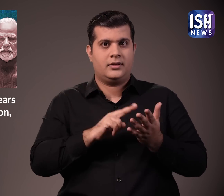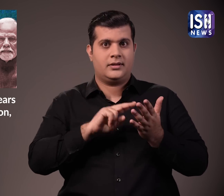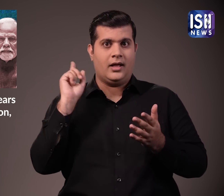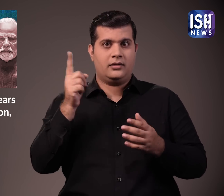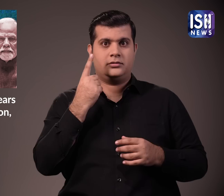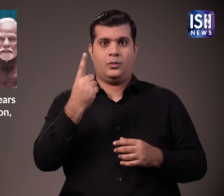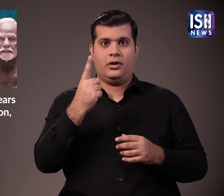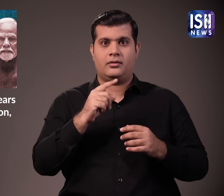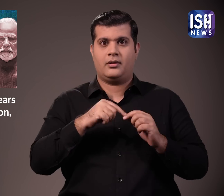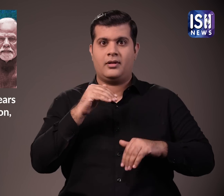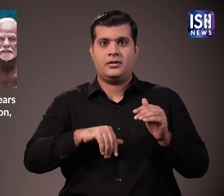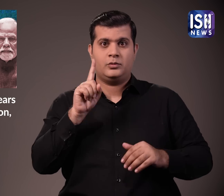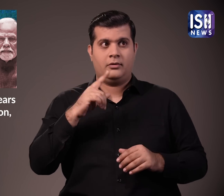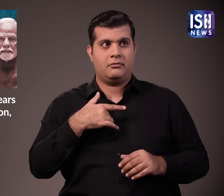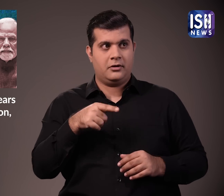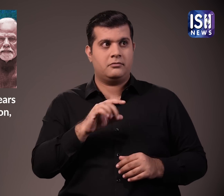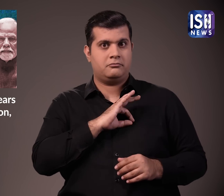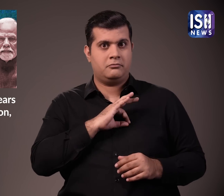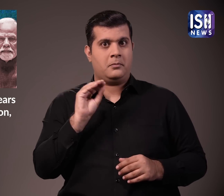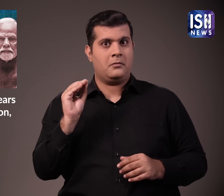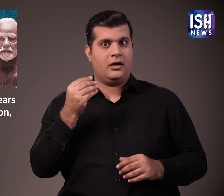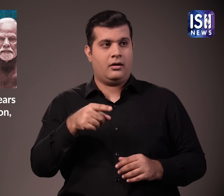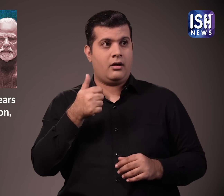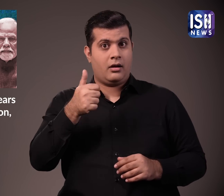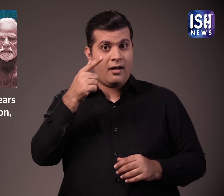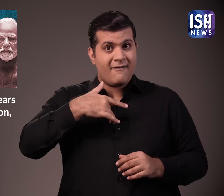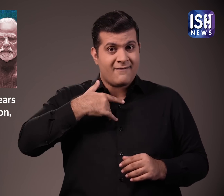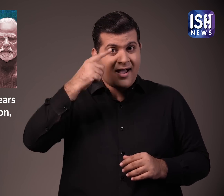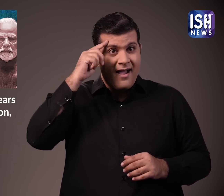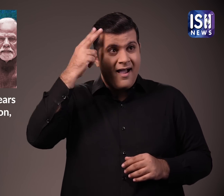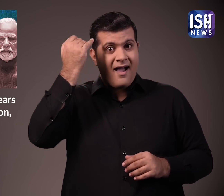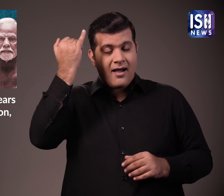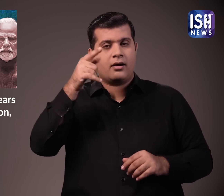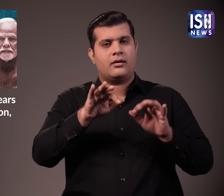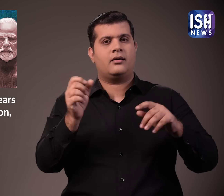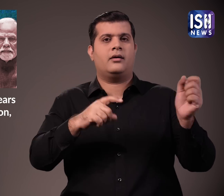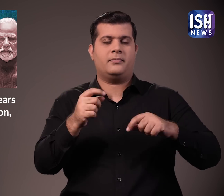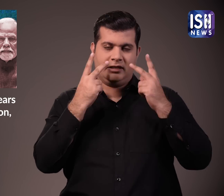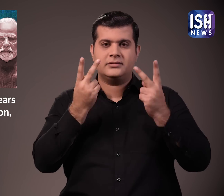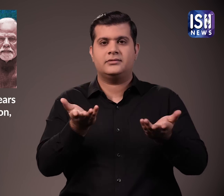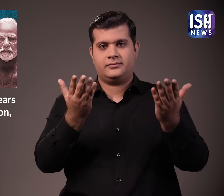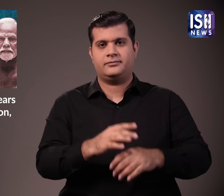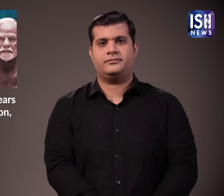is One Nation, One Election a good proposal? Let us know in the comment section.